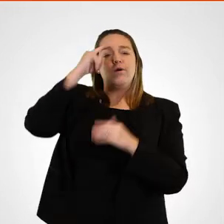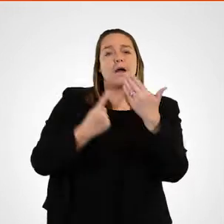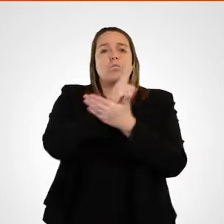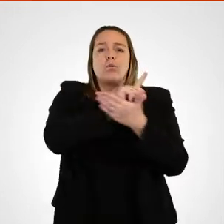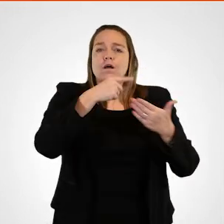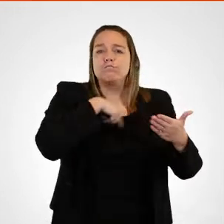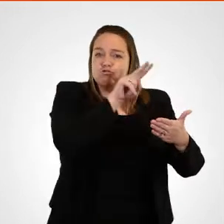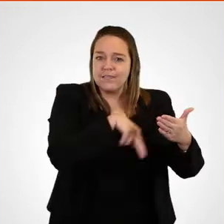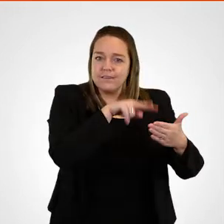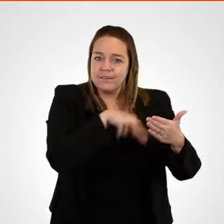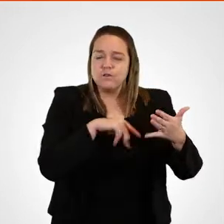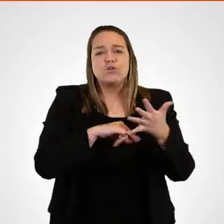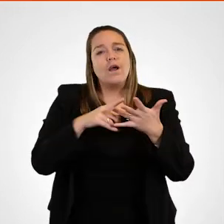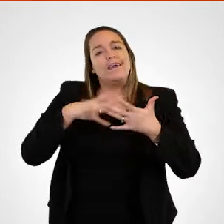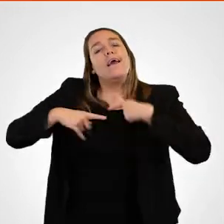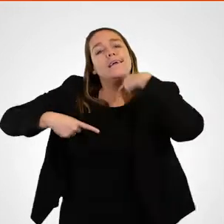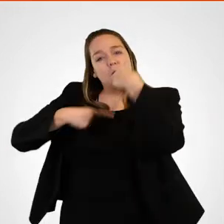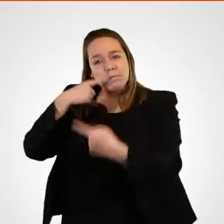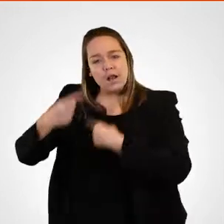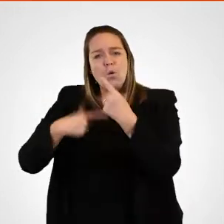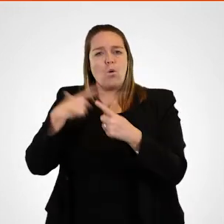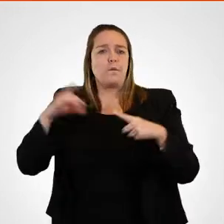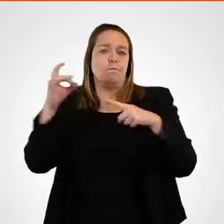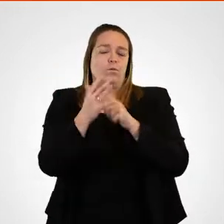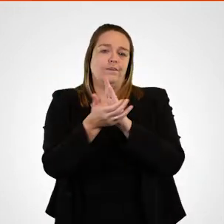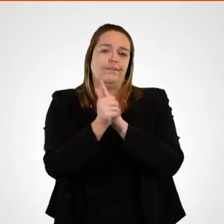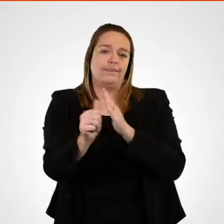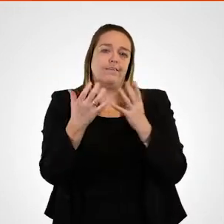So we introduce why this is an important skill.